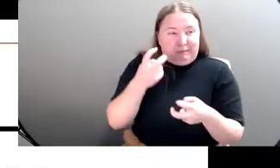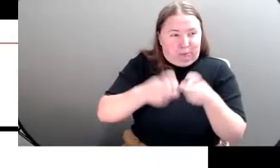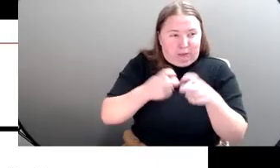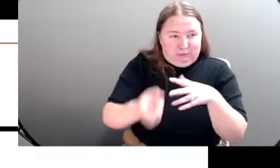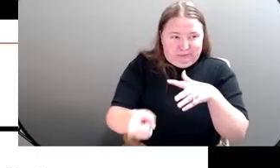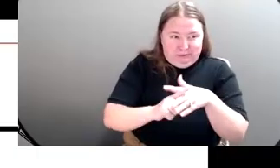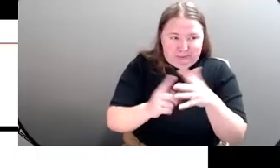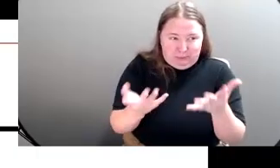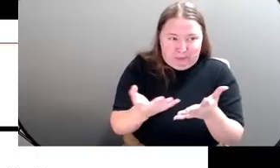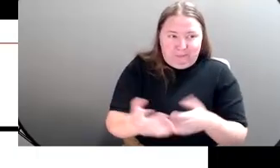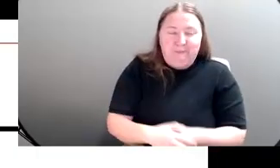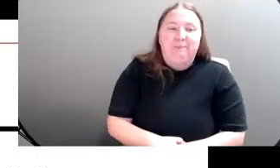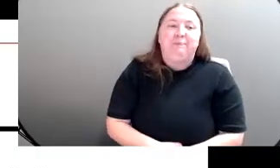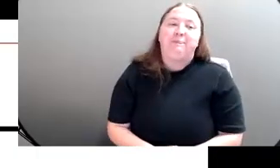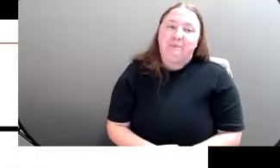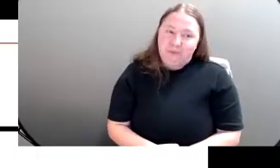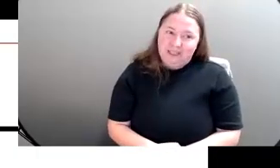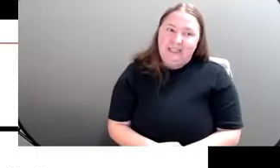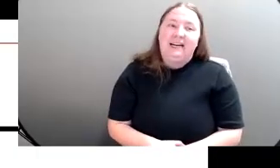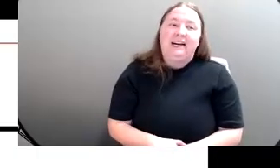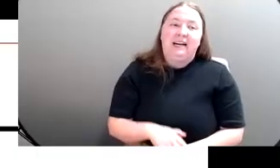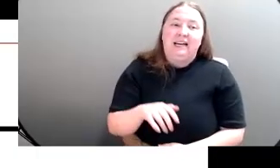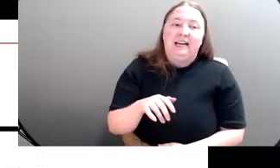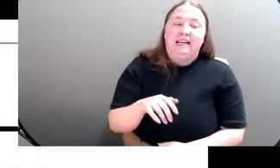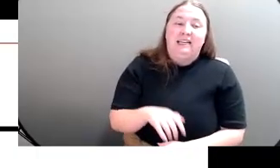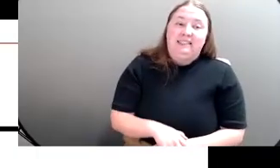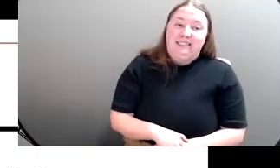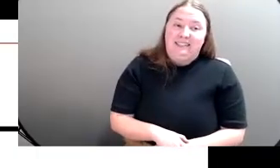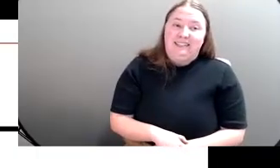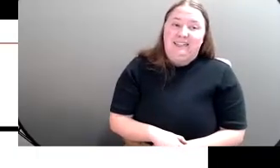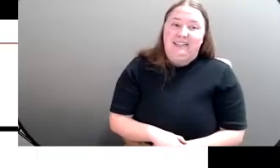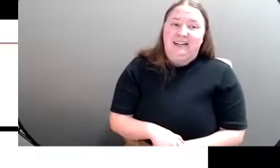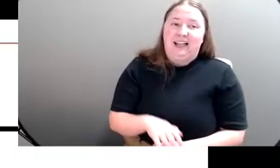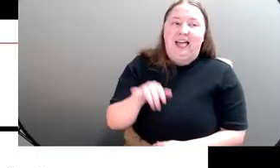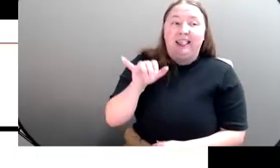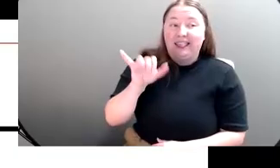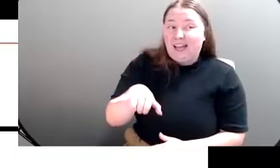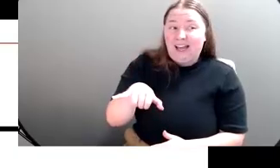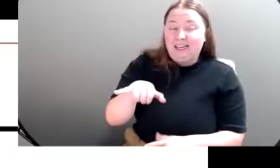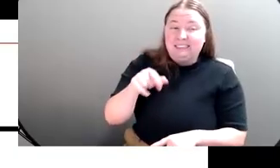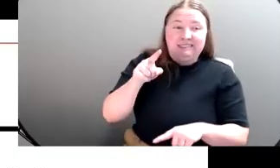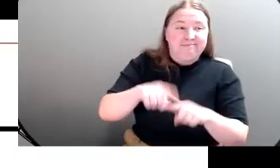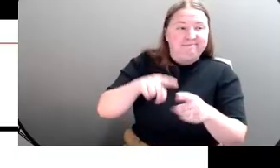That cannot be documented within the course.